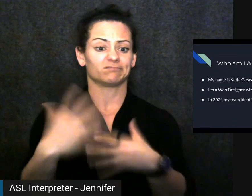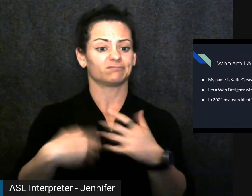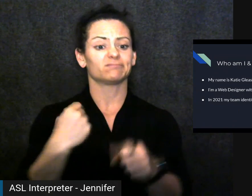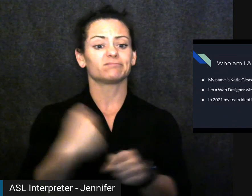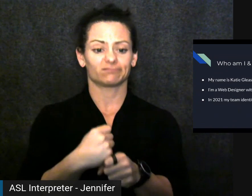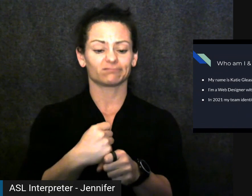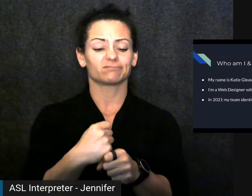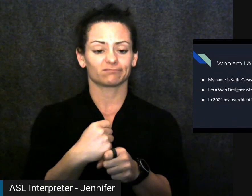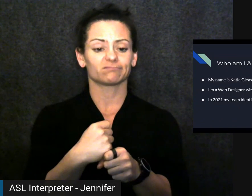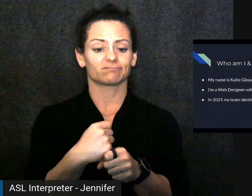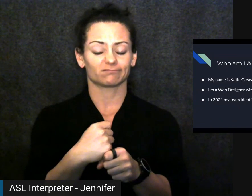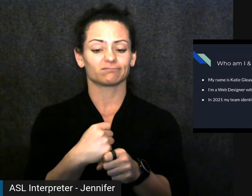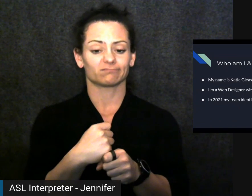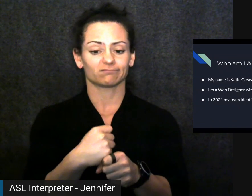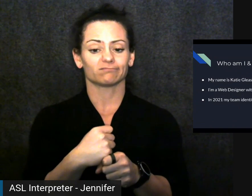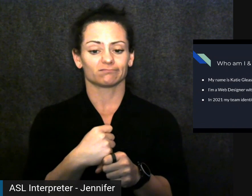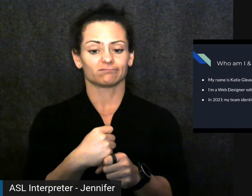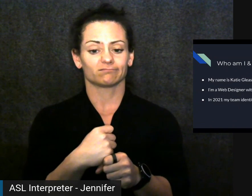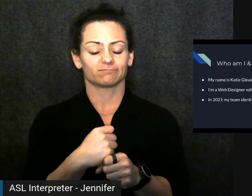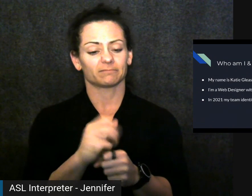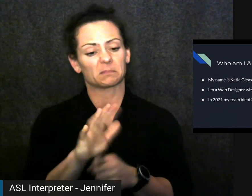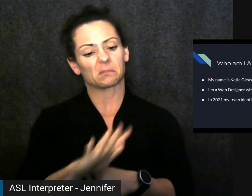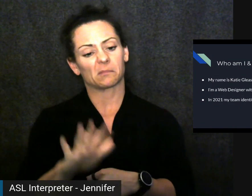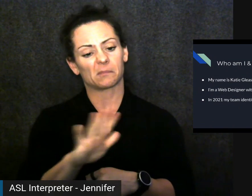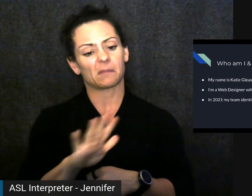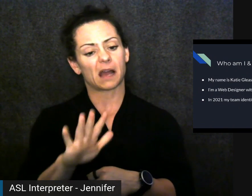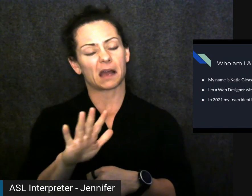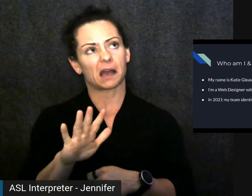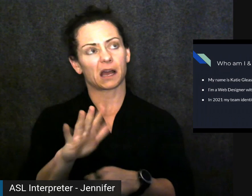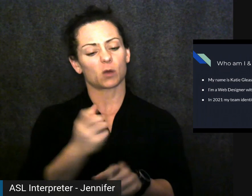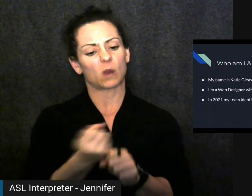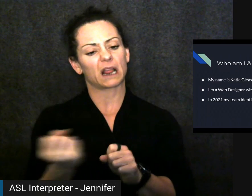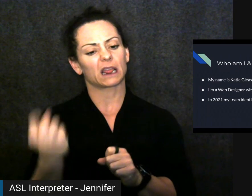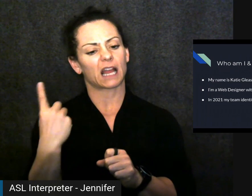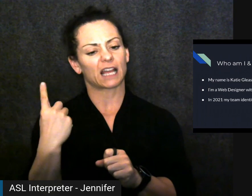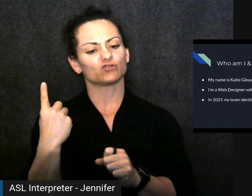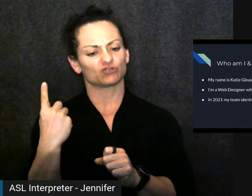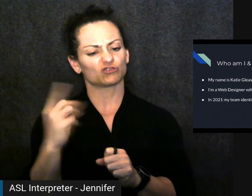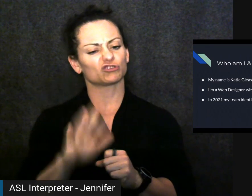At about this point last year, actually, my team identified accessibility